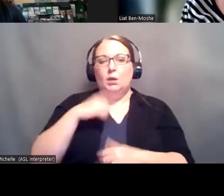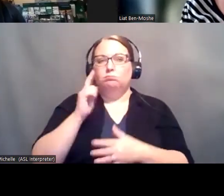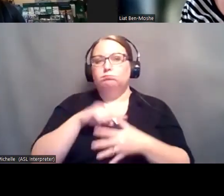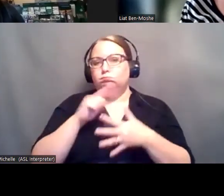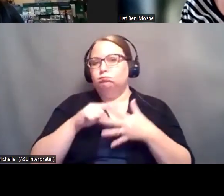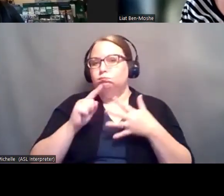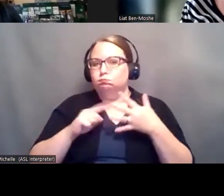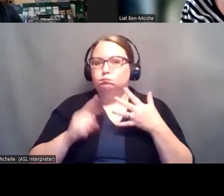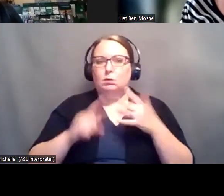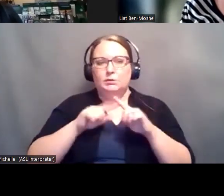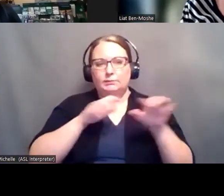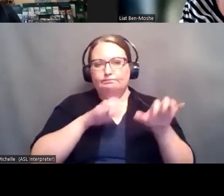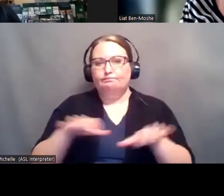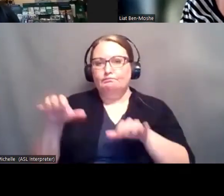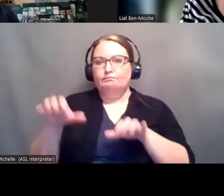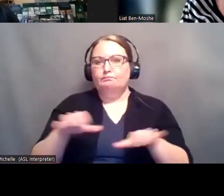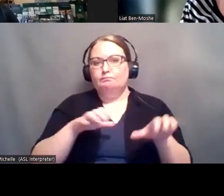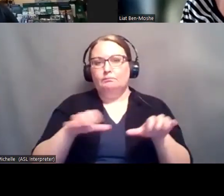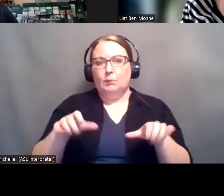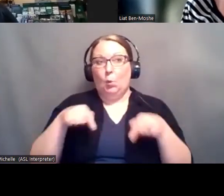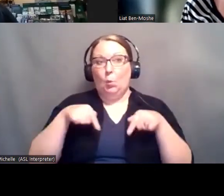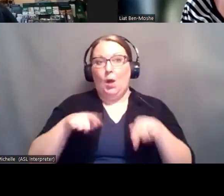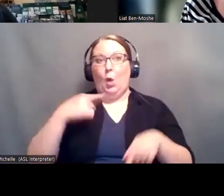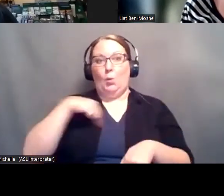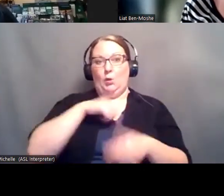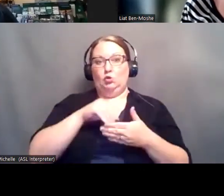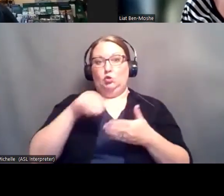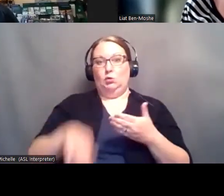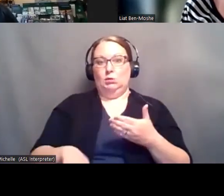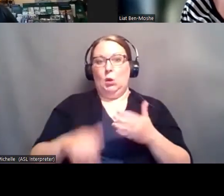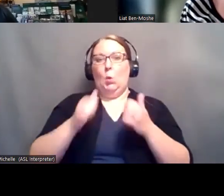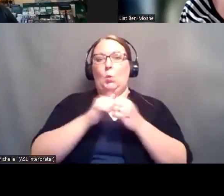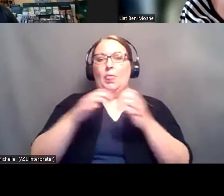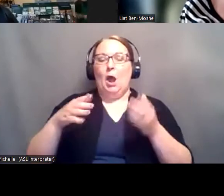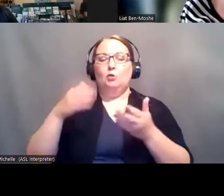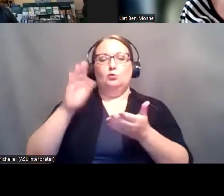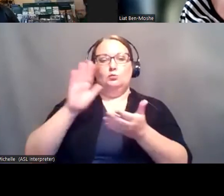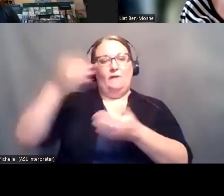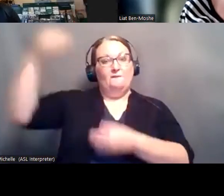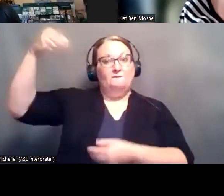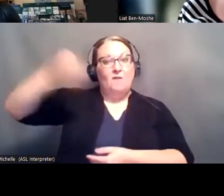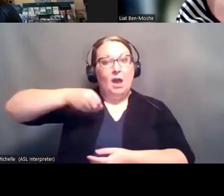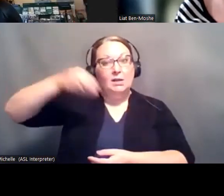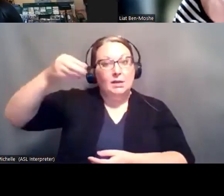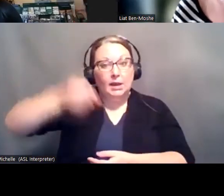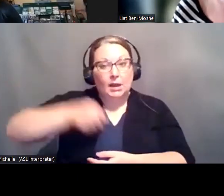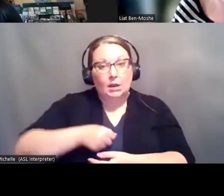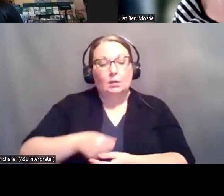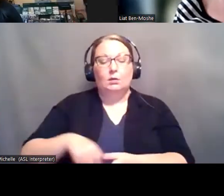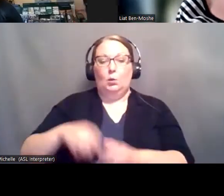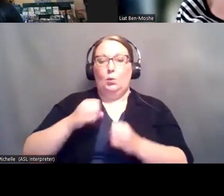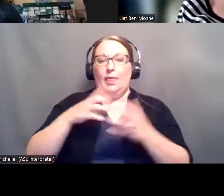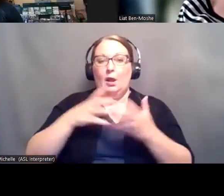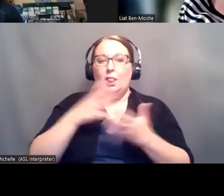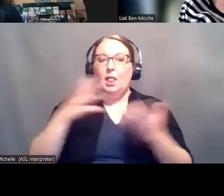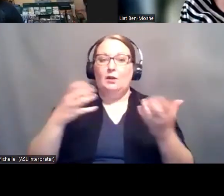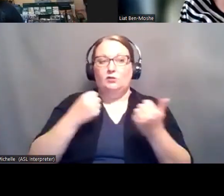and we did it as students, meaning without any funding and without a lot of support, except for faculty support